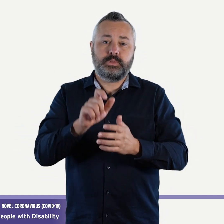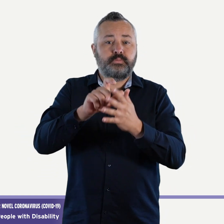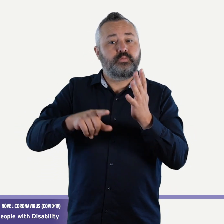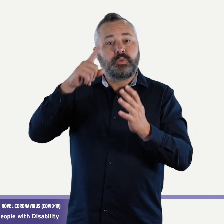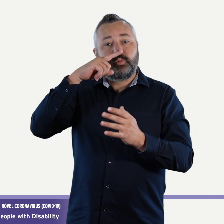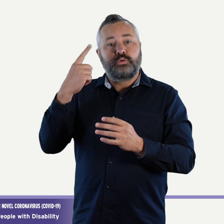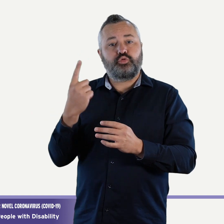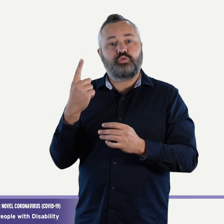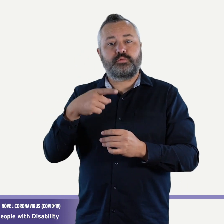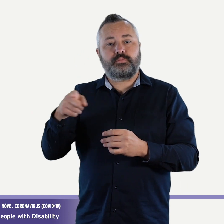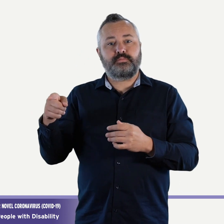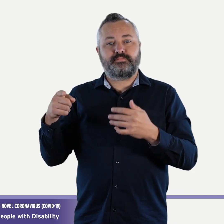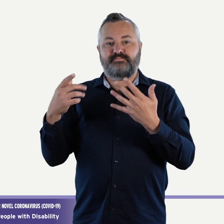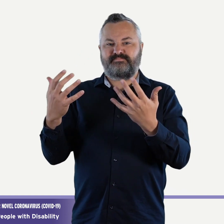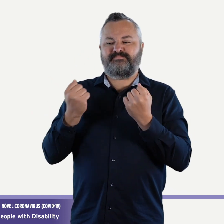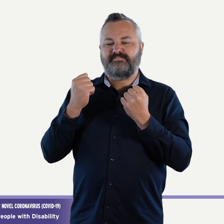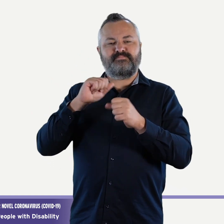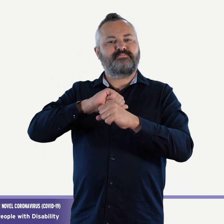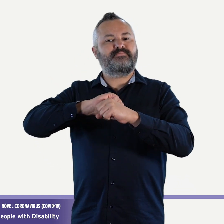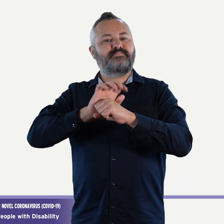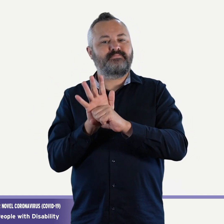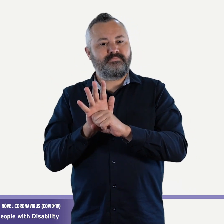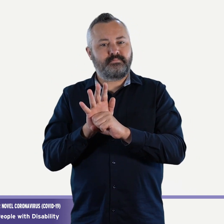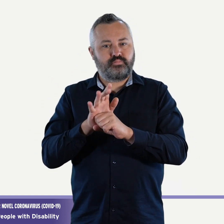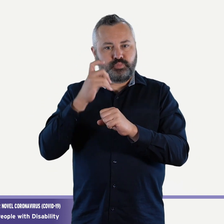Support effective care, including rehabilitation, for people with disability who contract COVID-19,